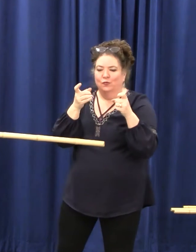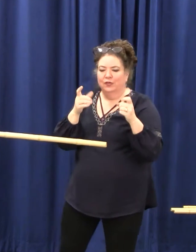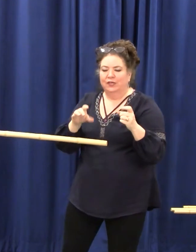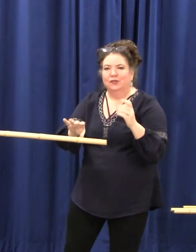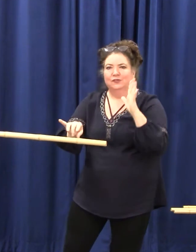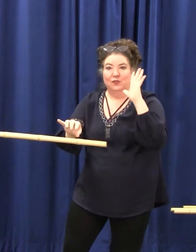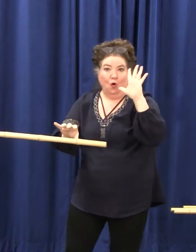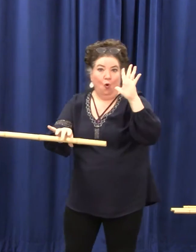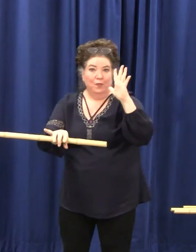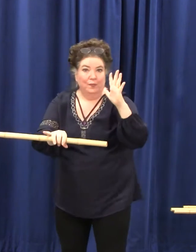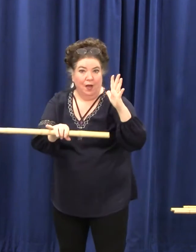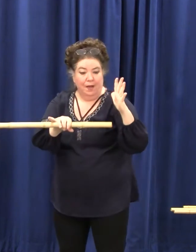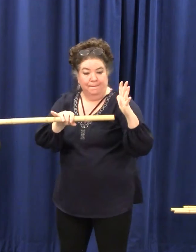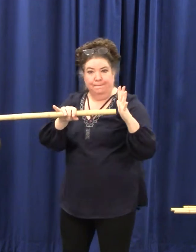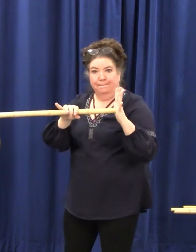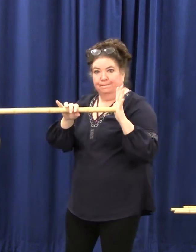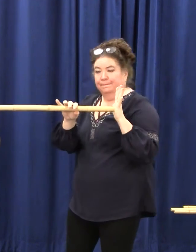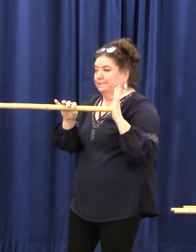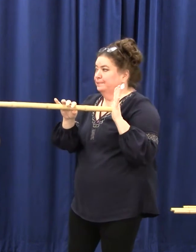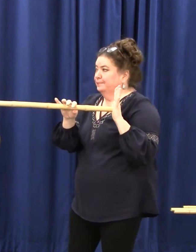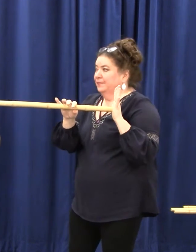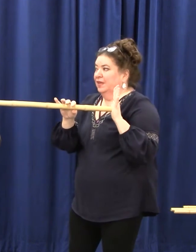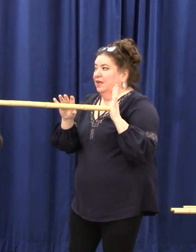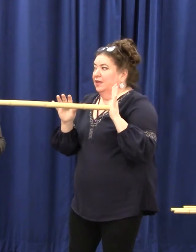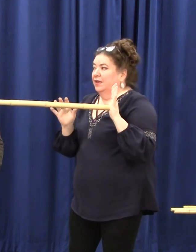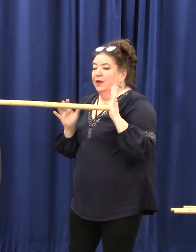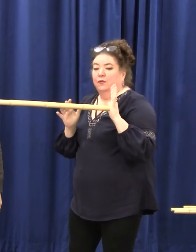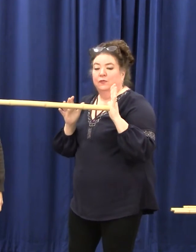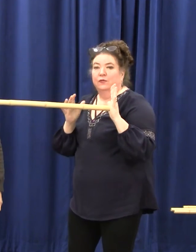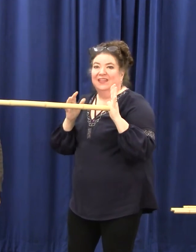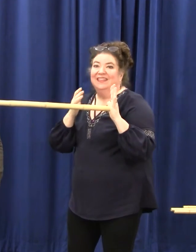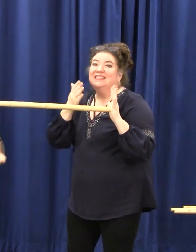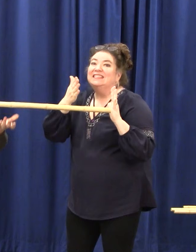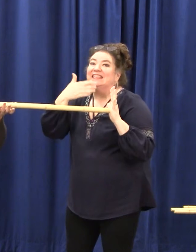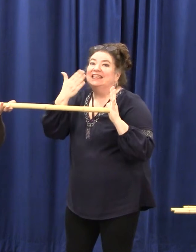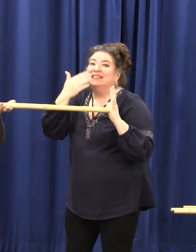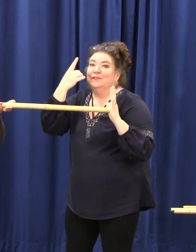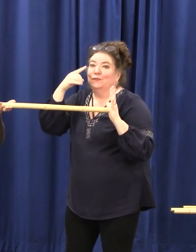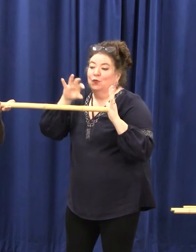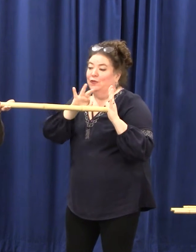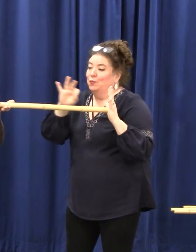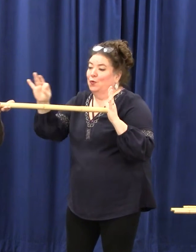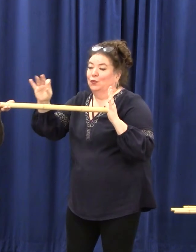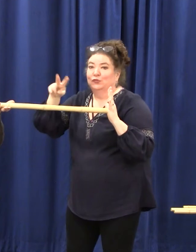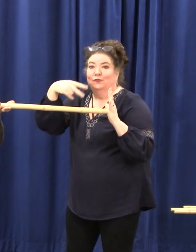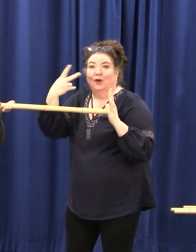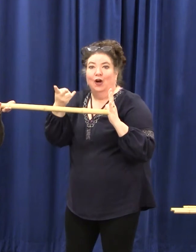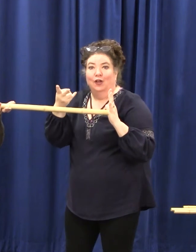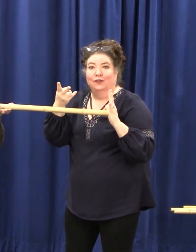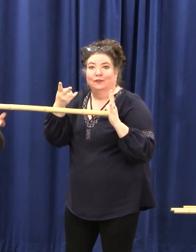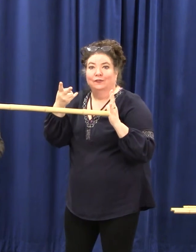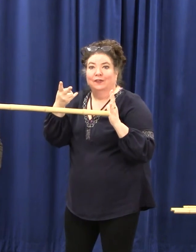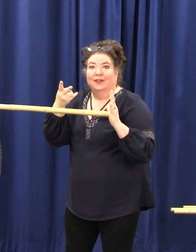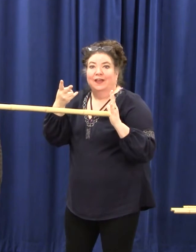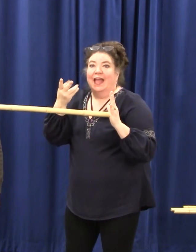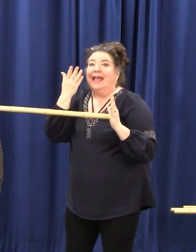So we're going to use it with an open palm. Now this is easy for the pole to fall and